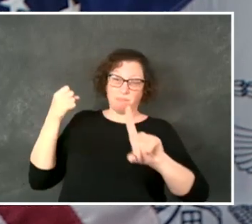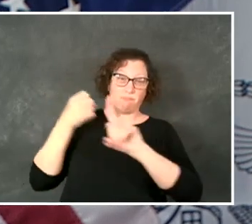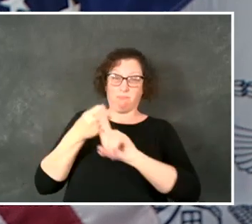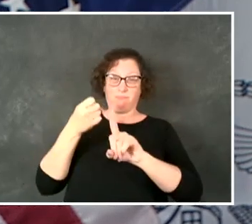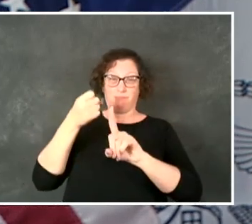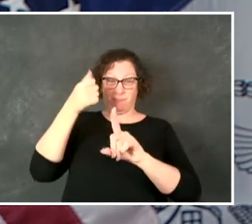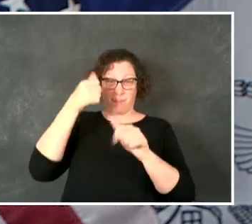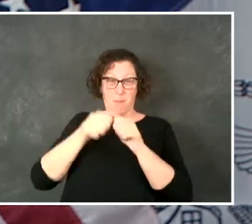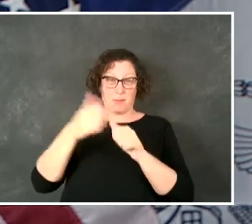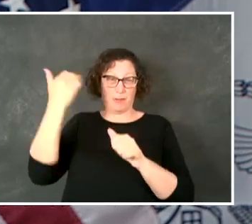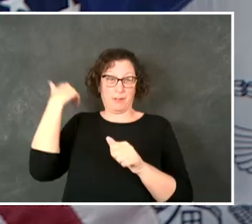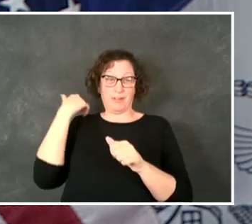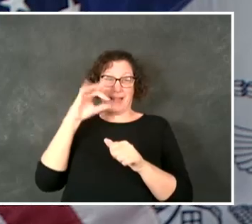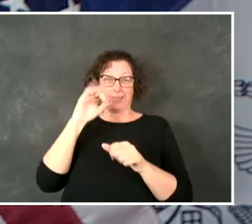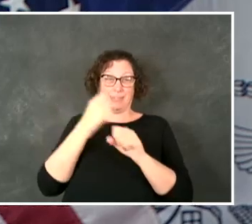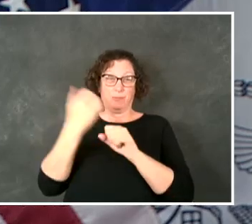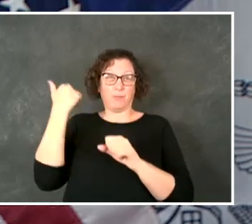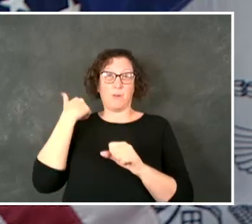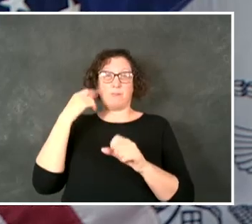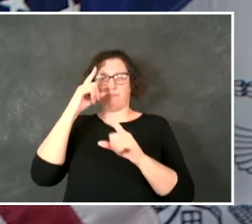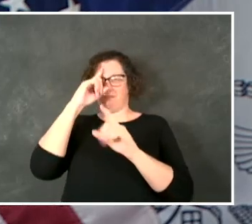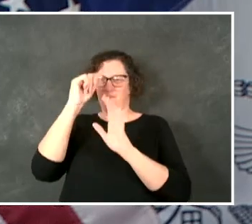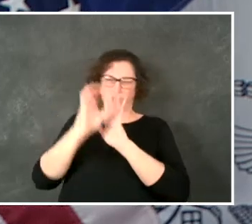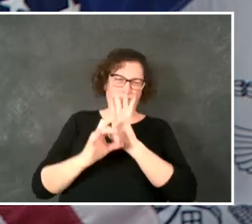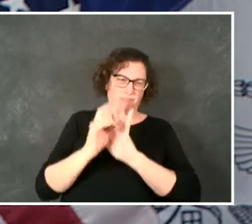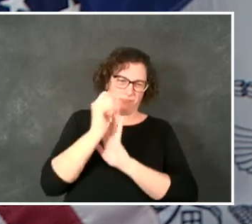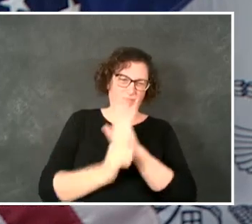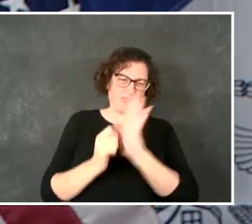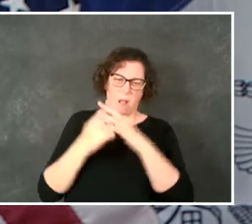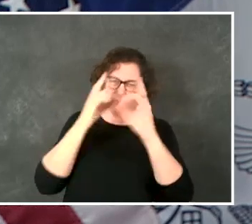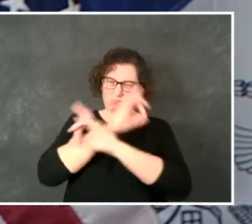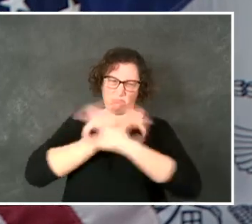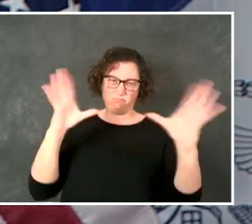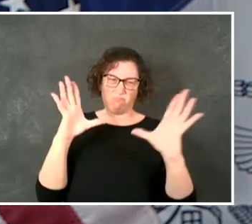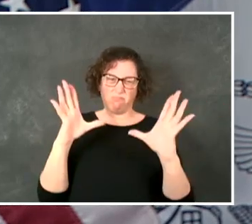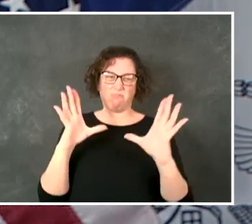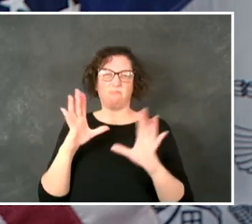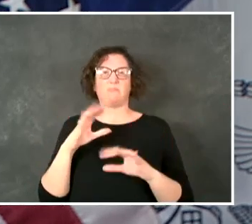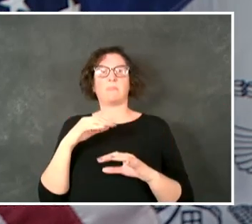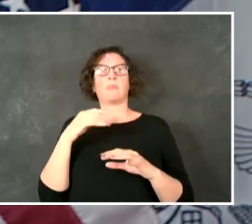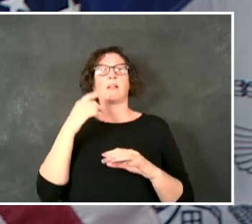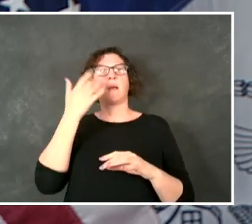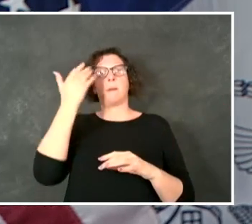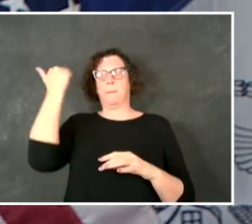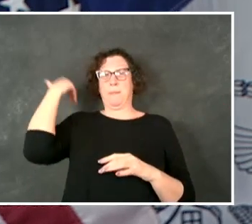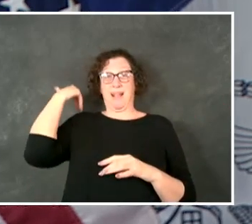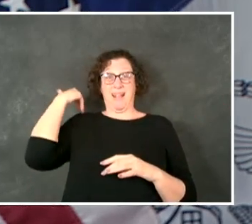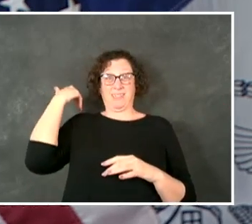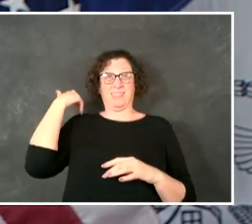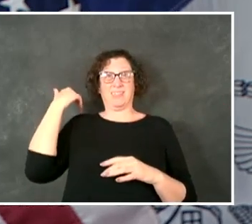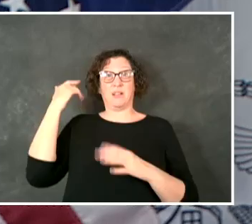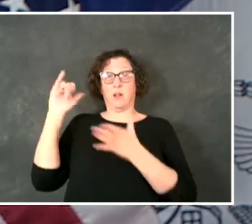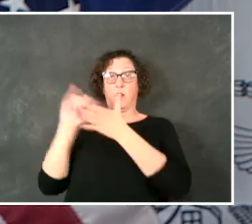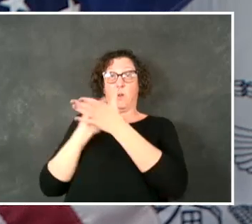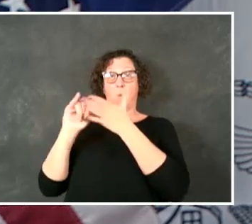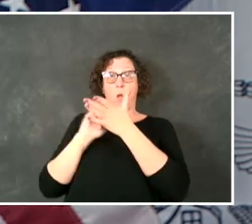WHAT WE'RE GOING THROUGH NOW. NEW YORKERS LED THE WAY. INSTEAD OF SAYING WE'RE GOING TO REPEAT WHAT WE HAD BEFORE